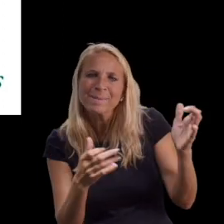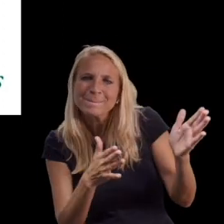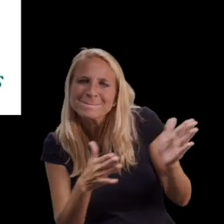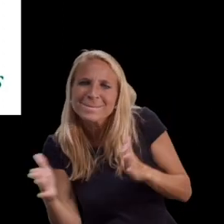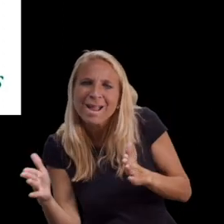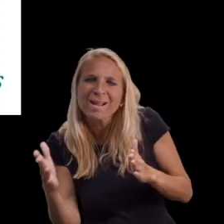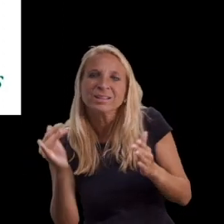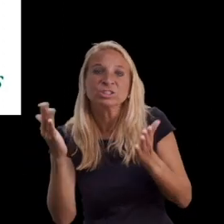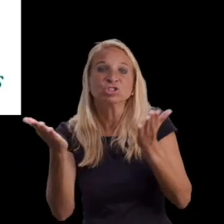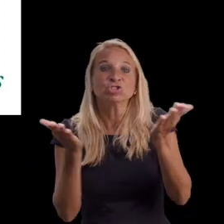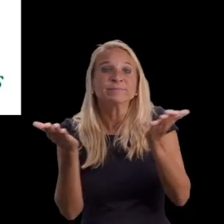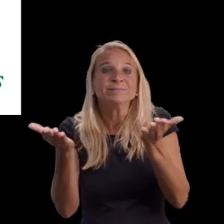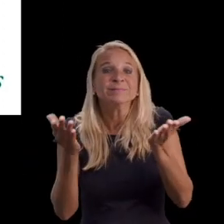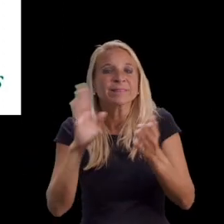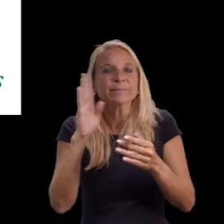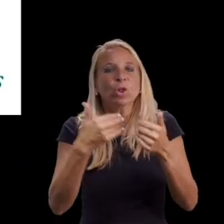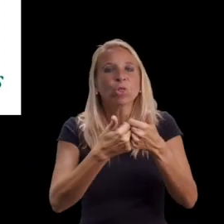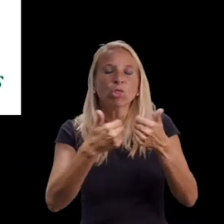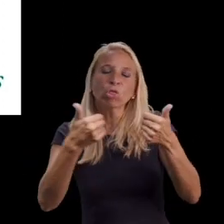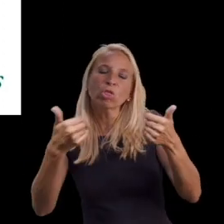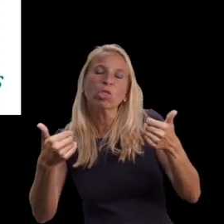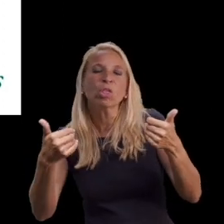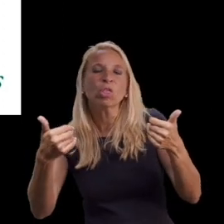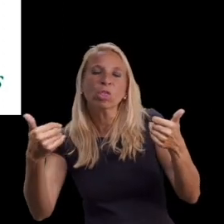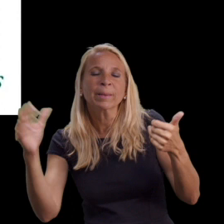there's never a gap in services or coverage.